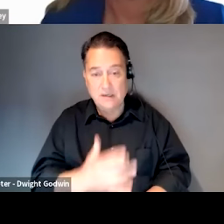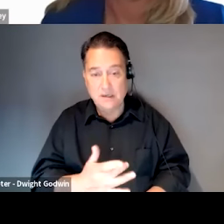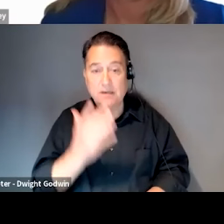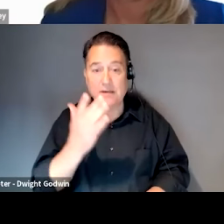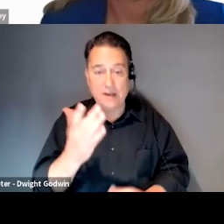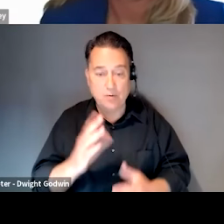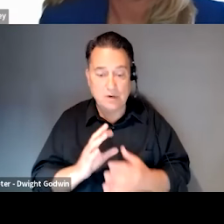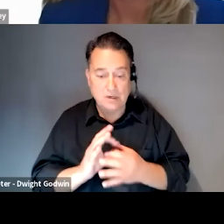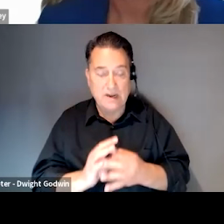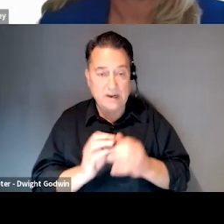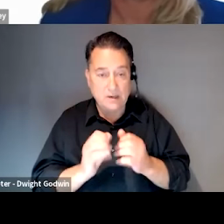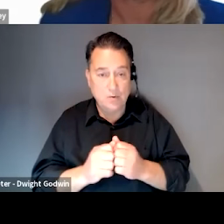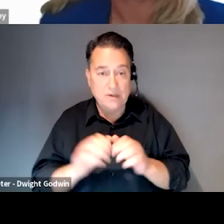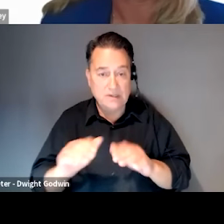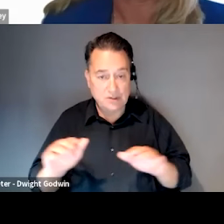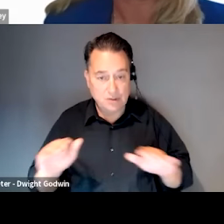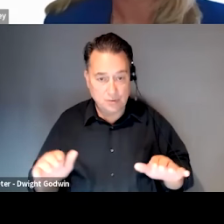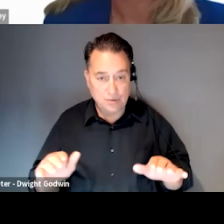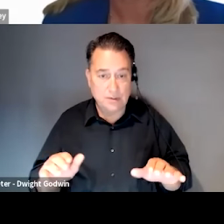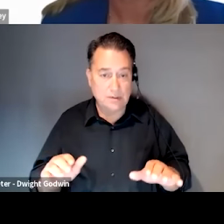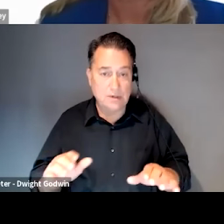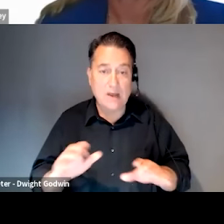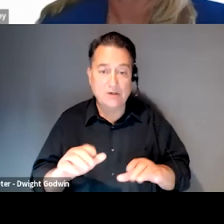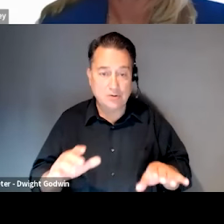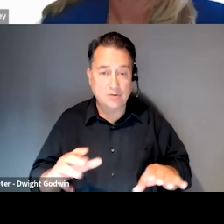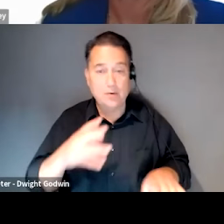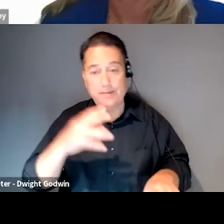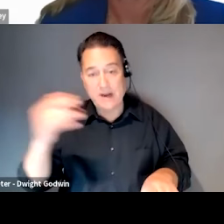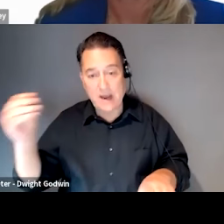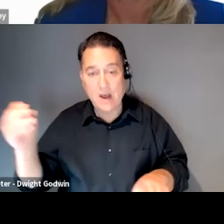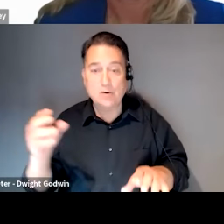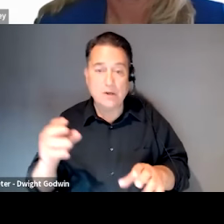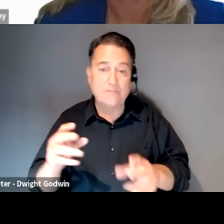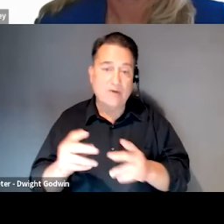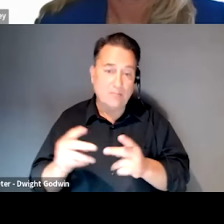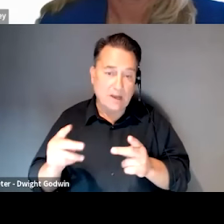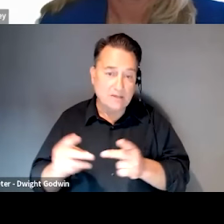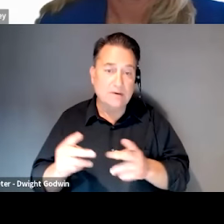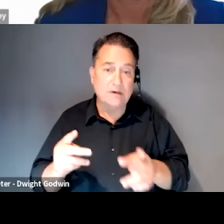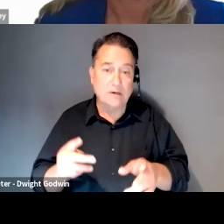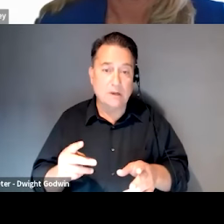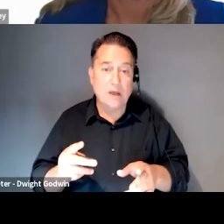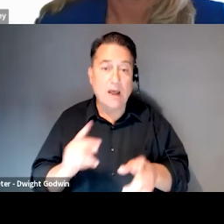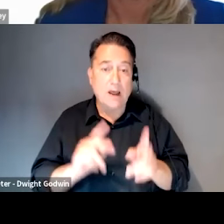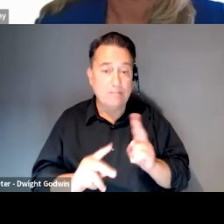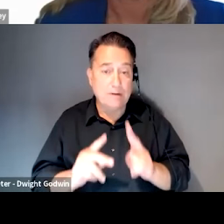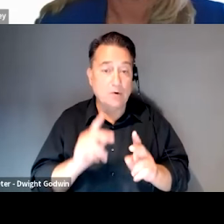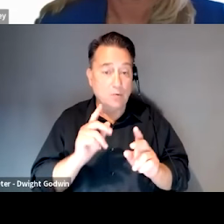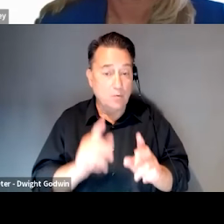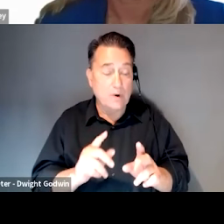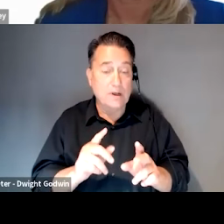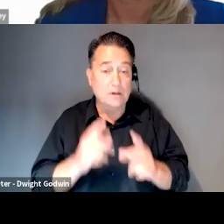and that children will spend less time in out-of-home placement and that parents will achieve stable recovery, you can not, in good conscious,